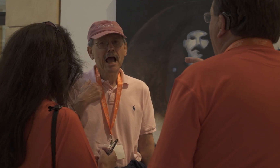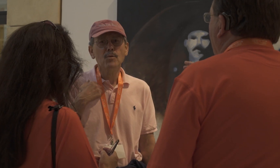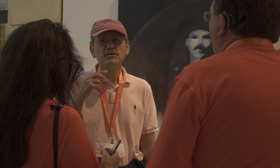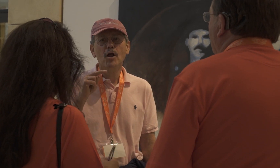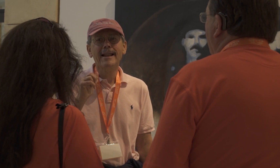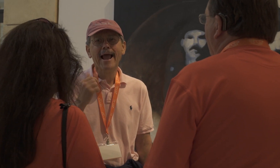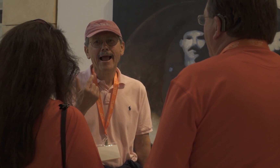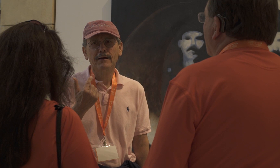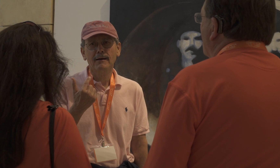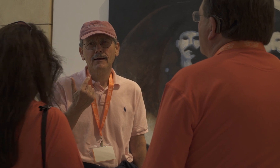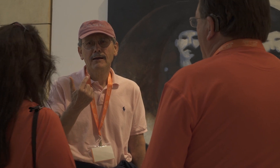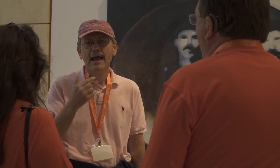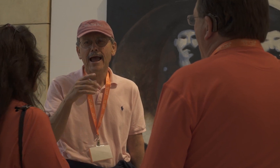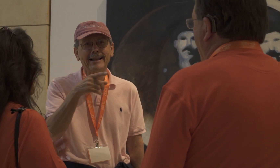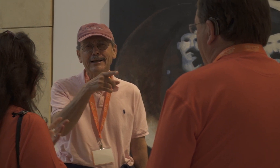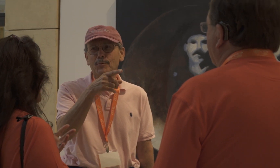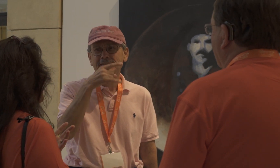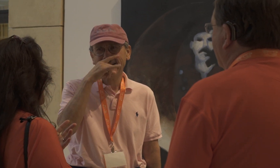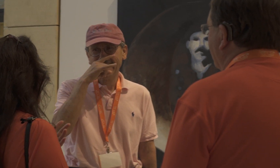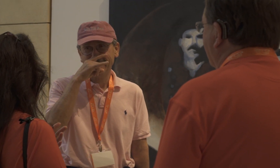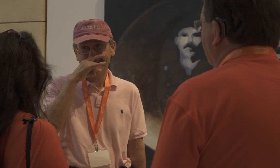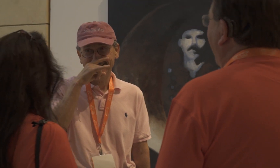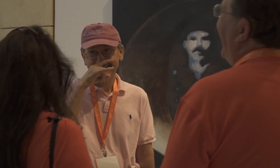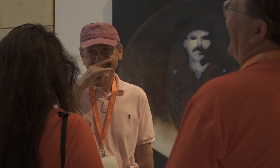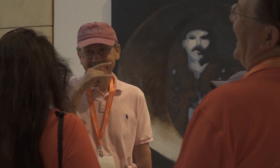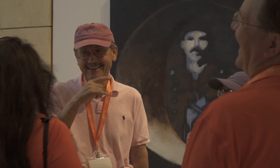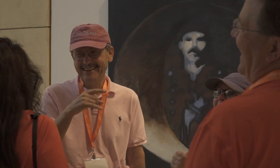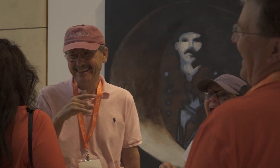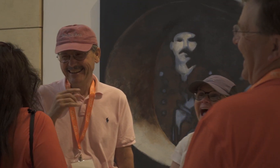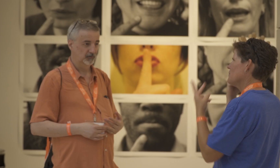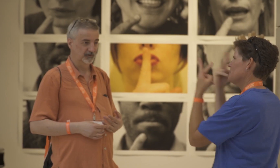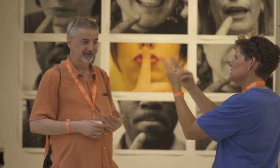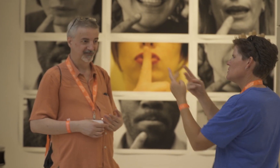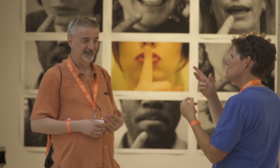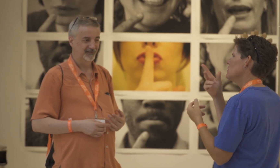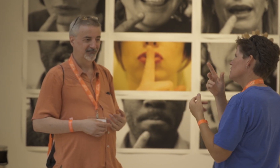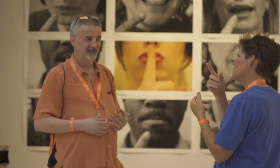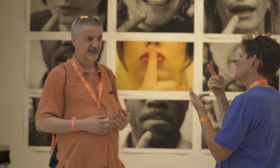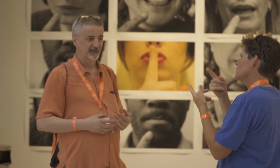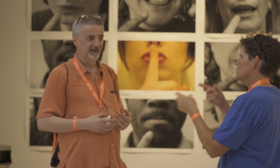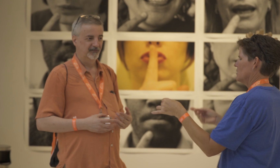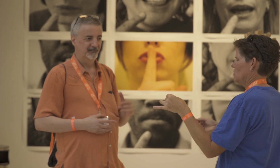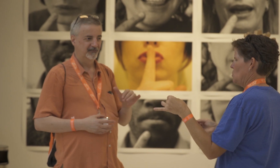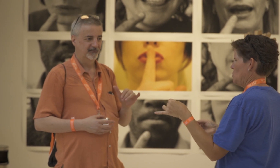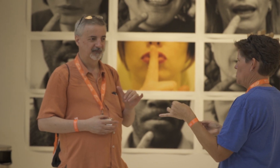Yes, I was called a "nag" and he was a "kid!" You'll see when you look at it...